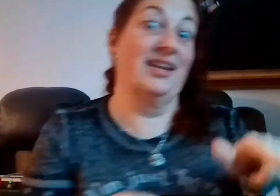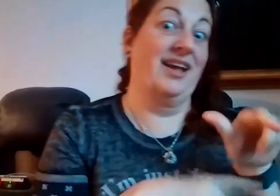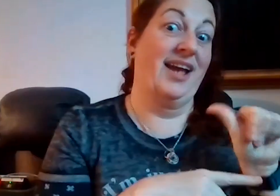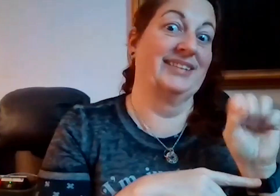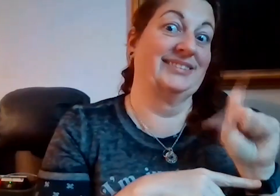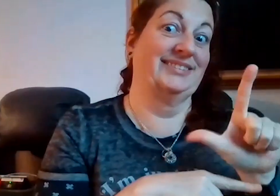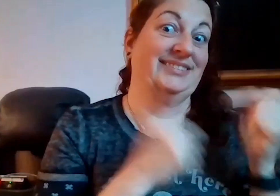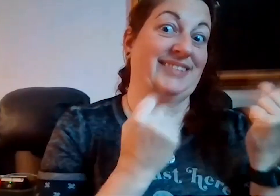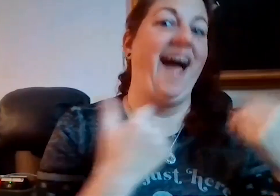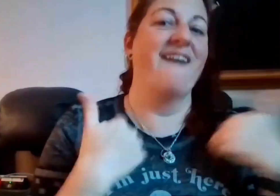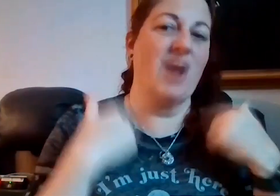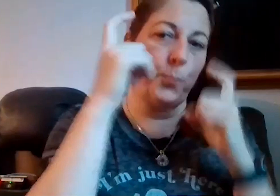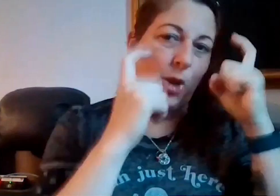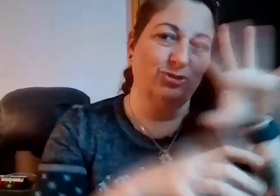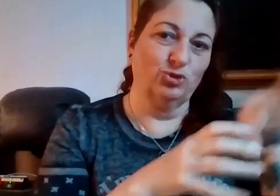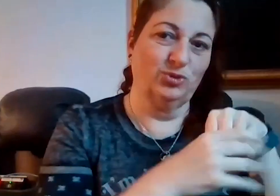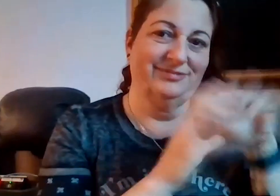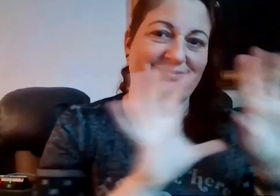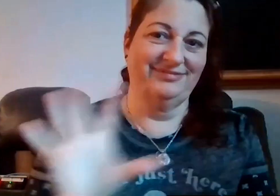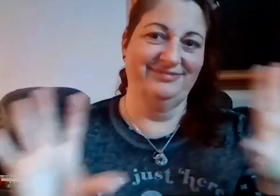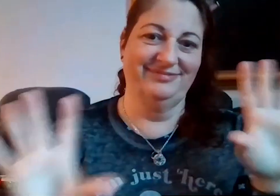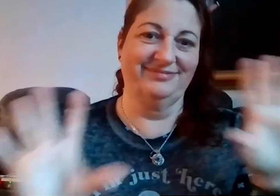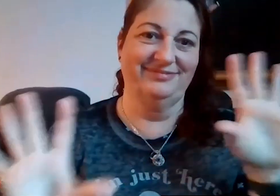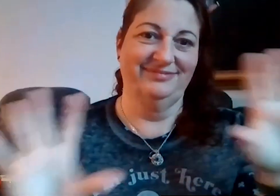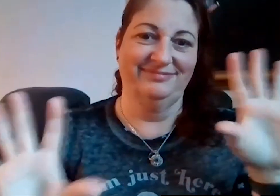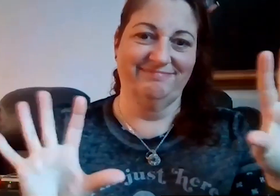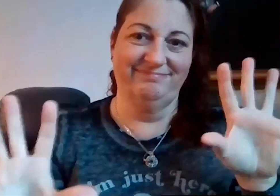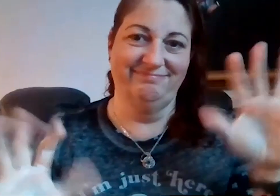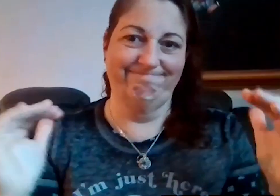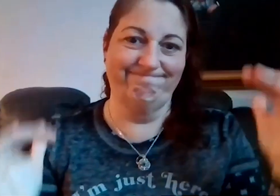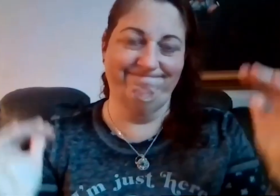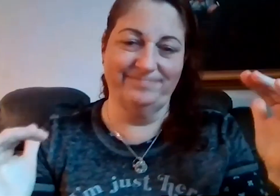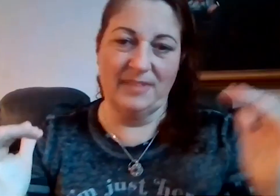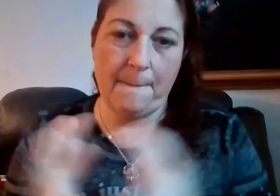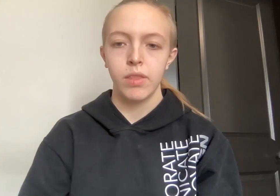a don't really use expressions but ASL uses expressions